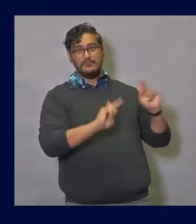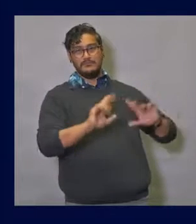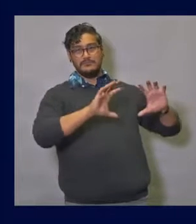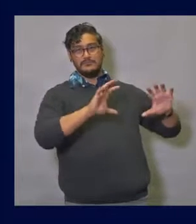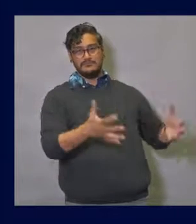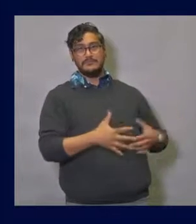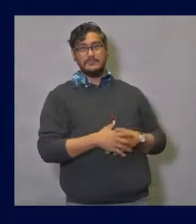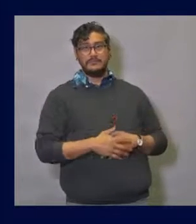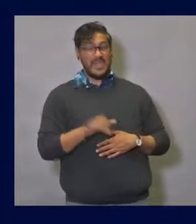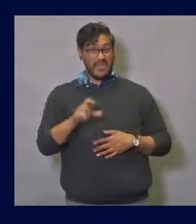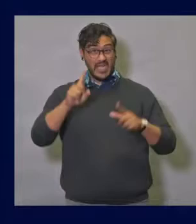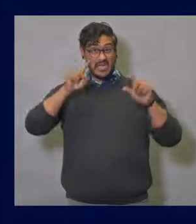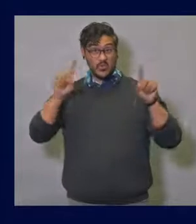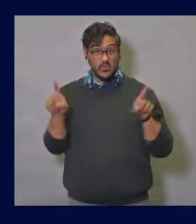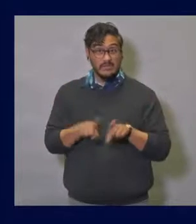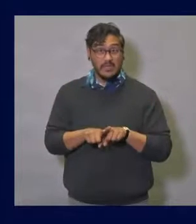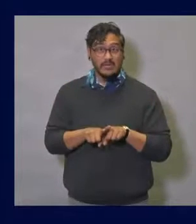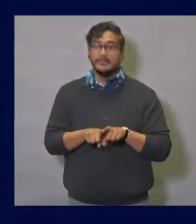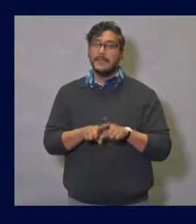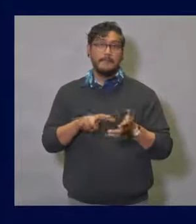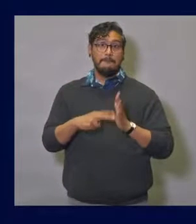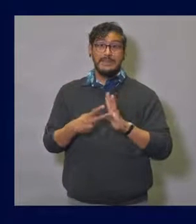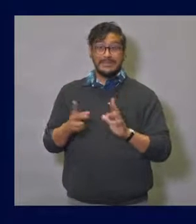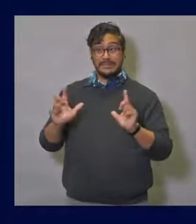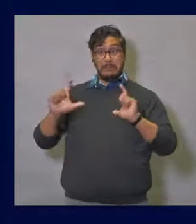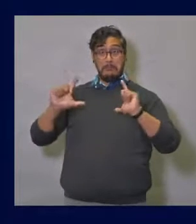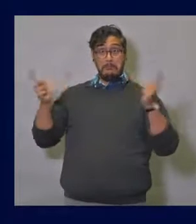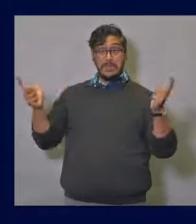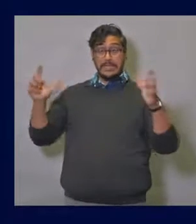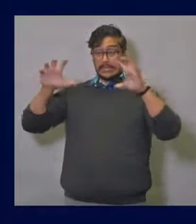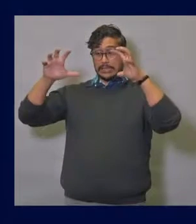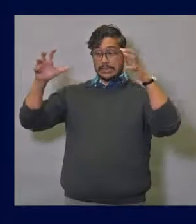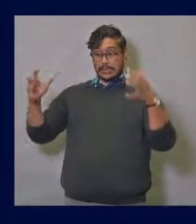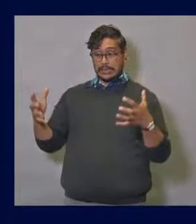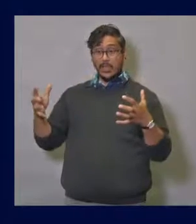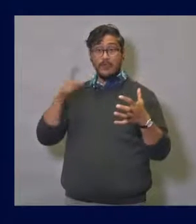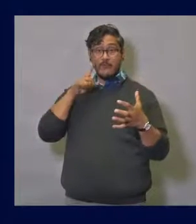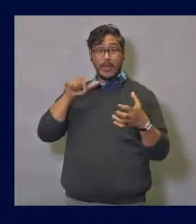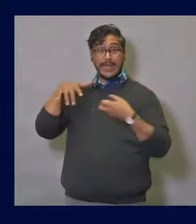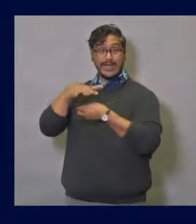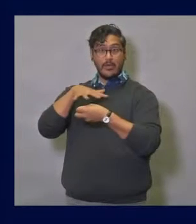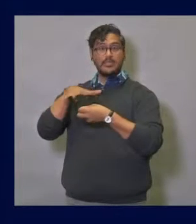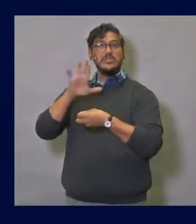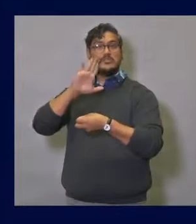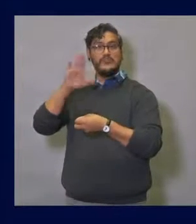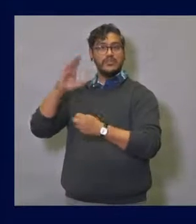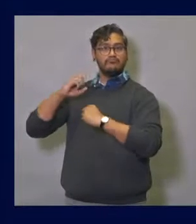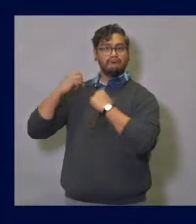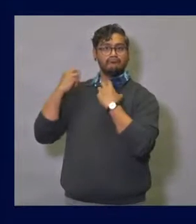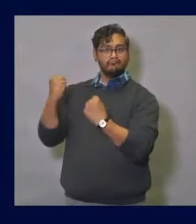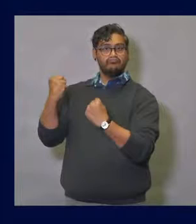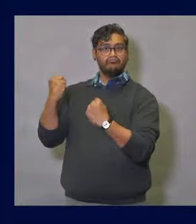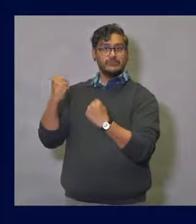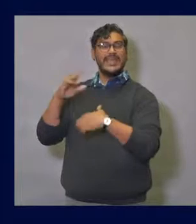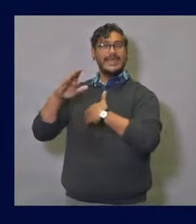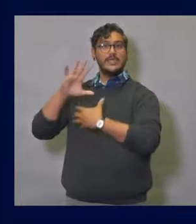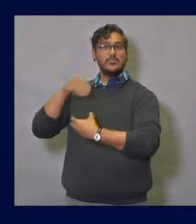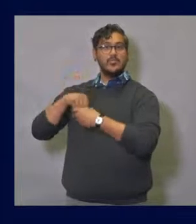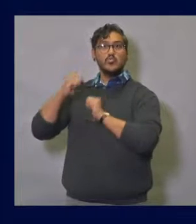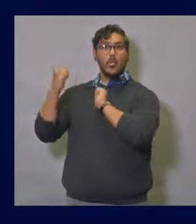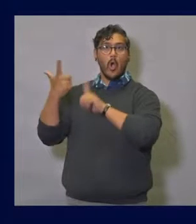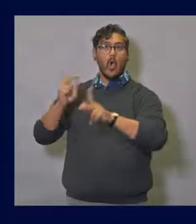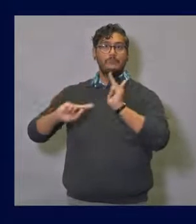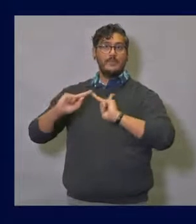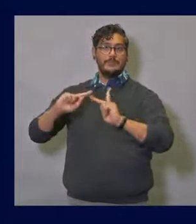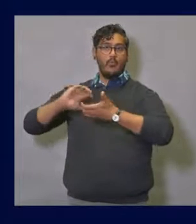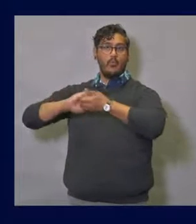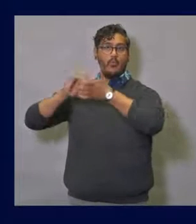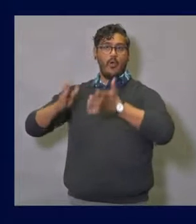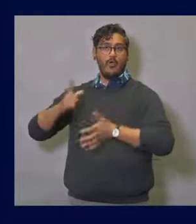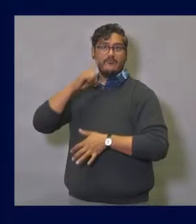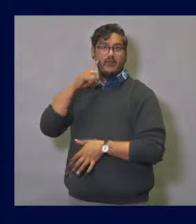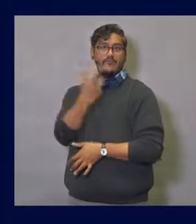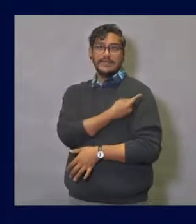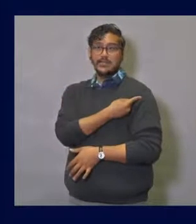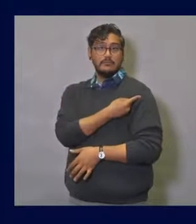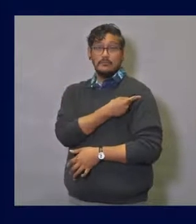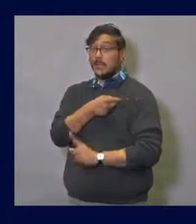MOST IMPORTANTLY, TO THE PUBLIC.